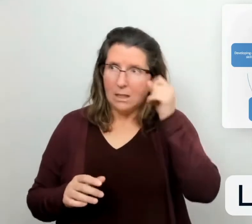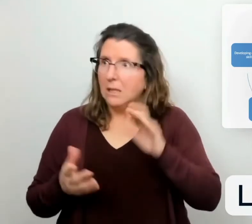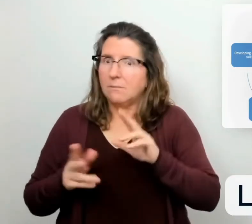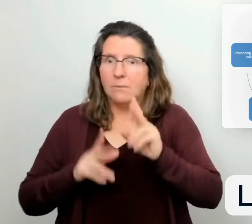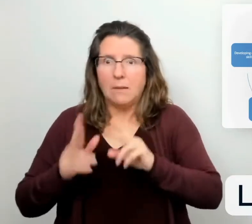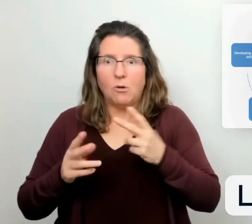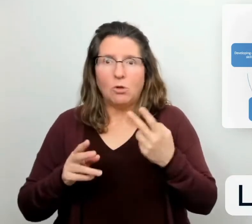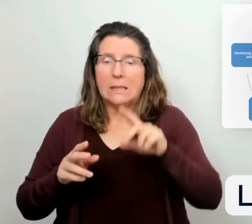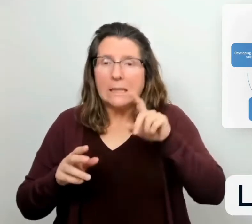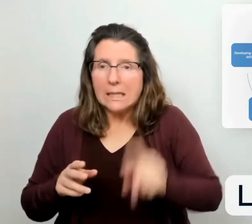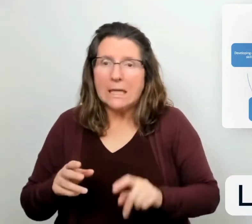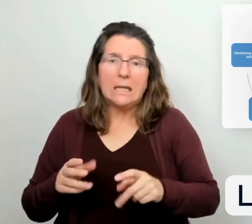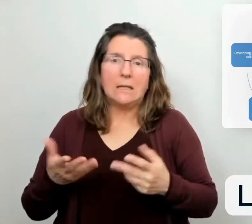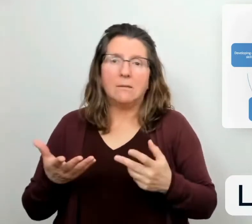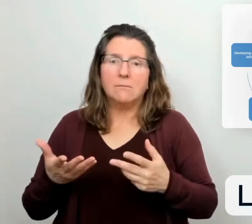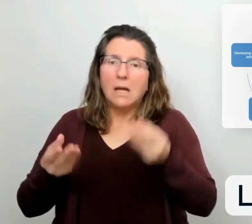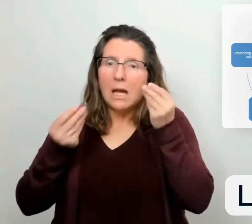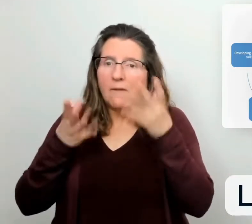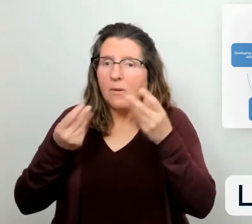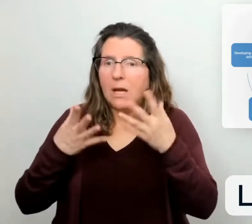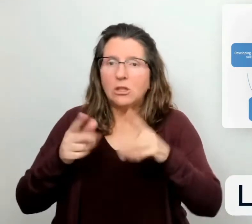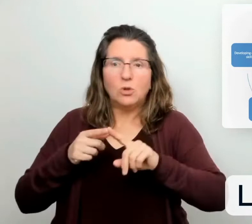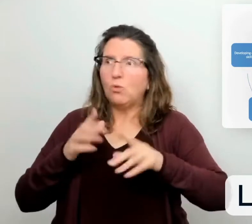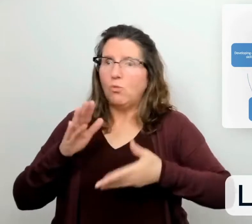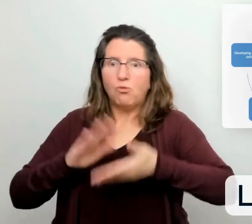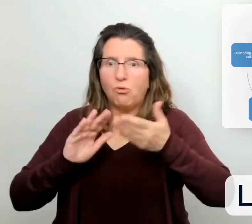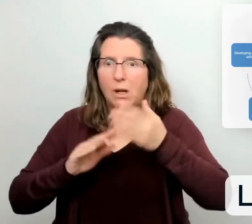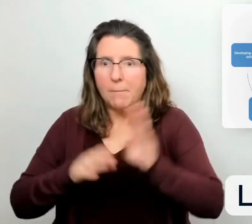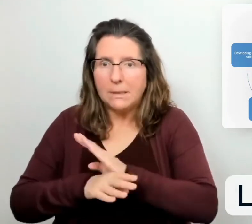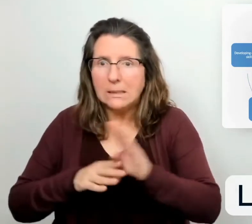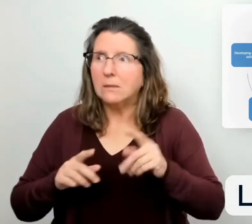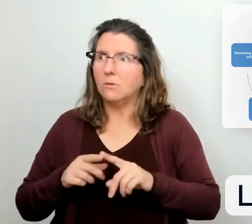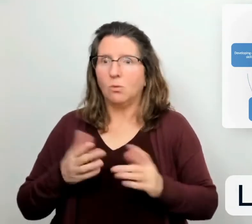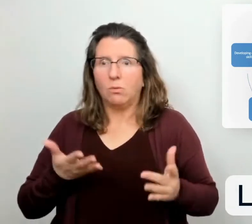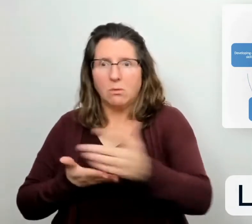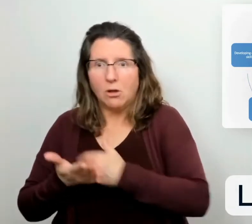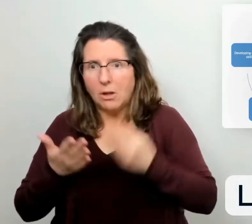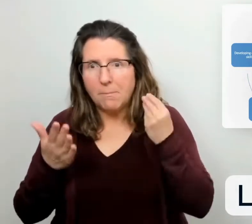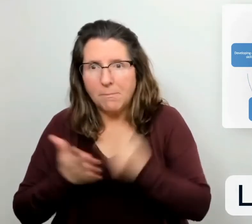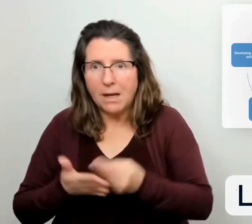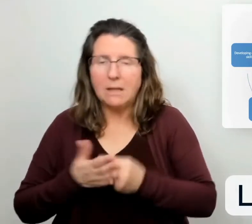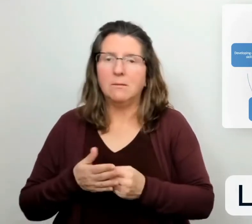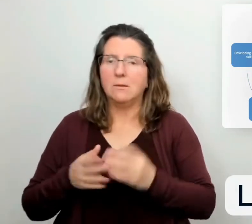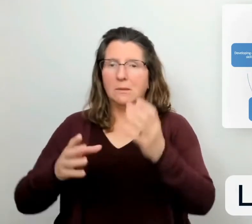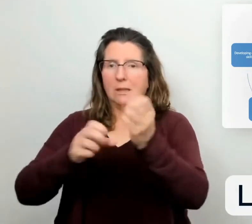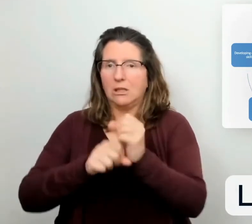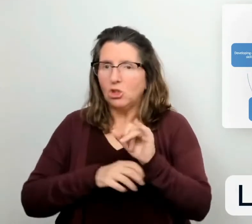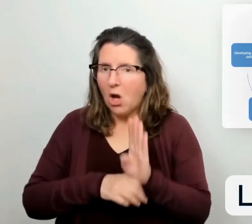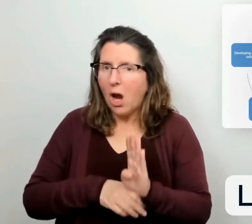People need these skills to acquire the necessary information to say run a business. To earn a living, or find a job.